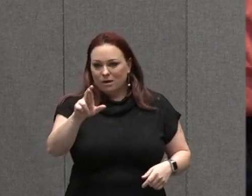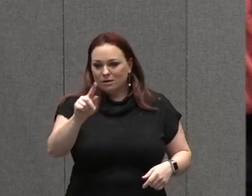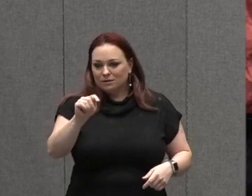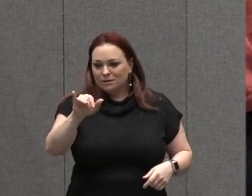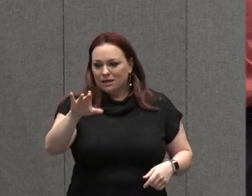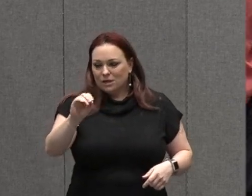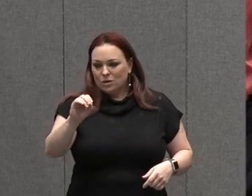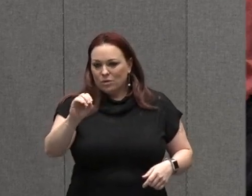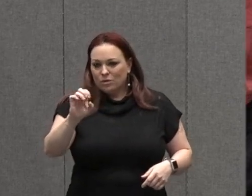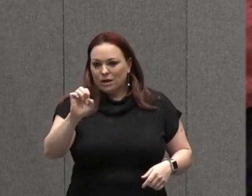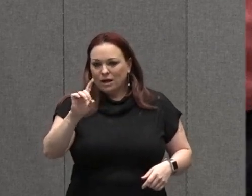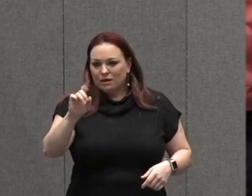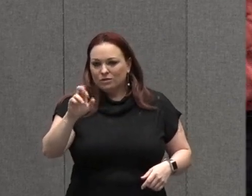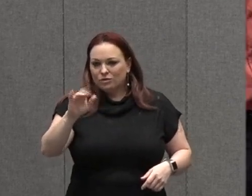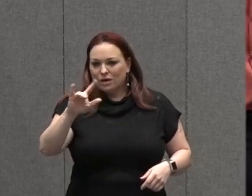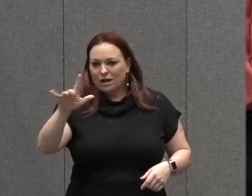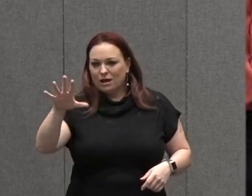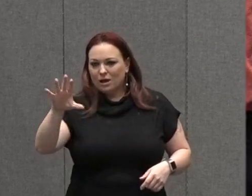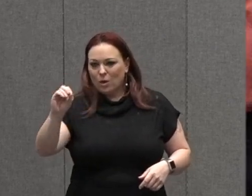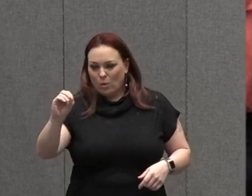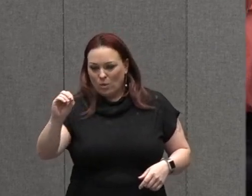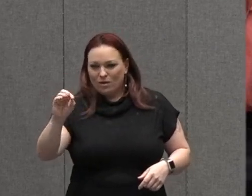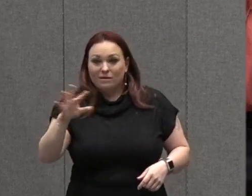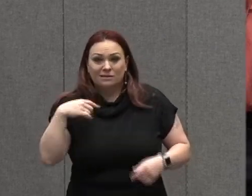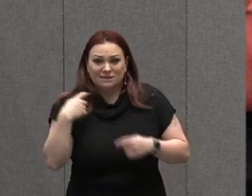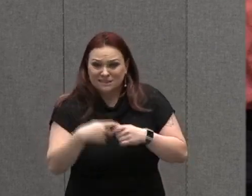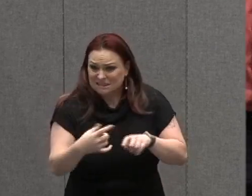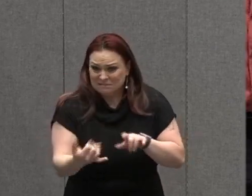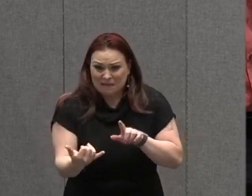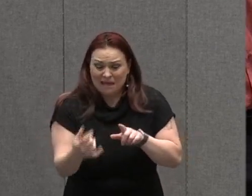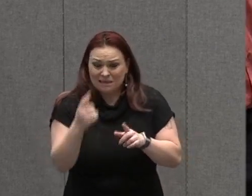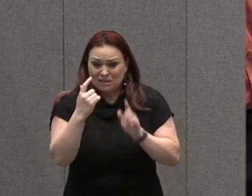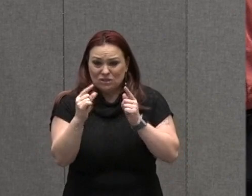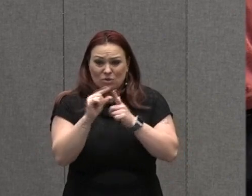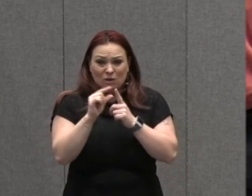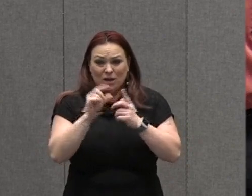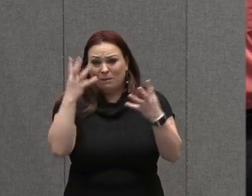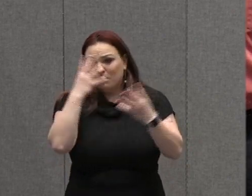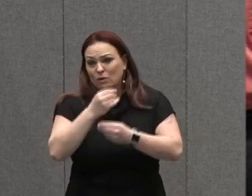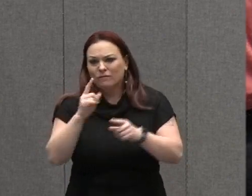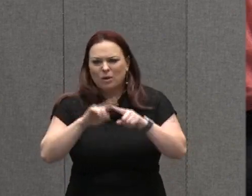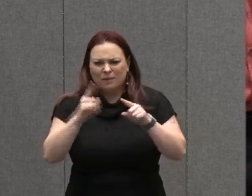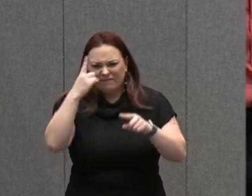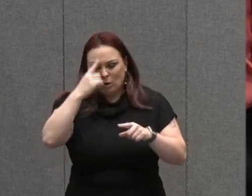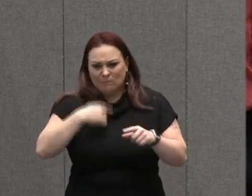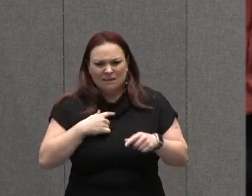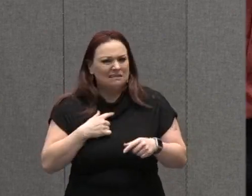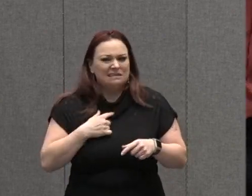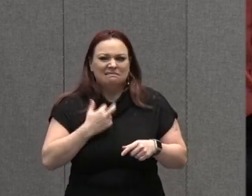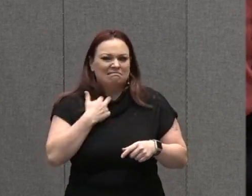Oh my goodness. Spanish is tricky, it's beautiful but for me it's tricky. I love it though.